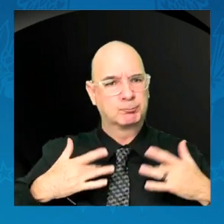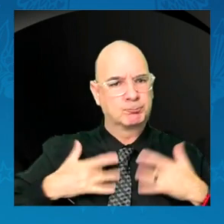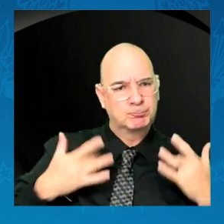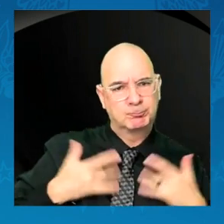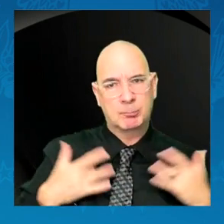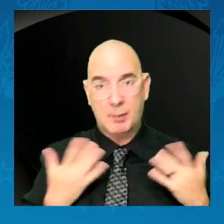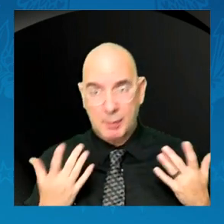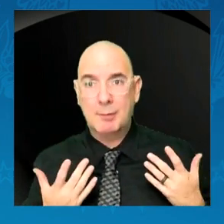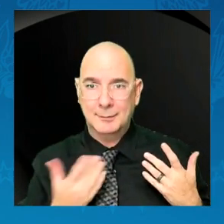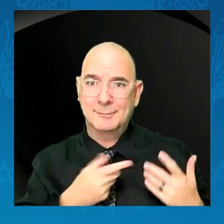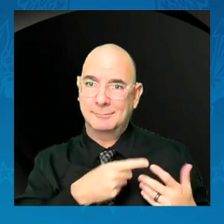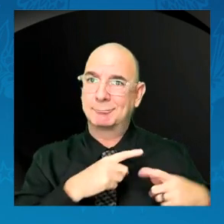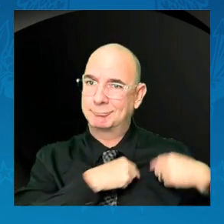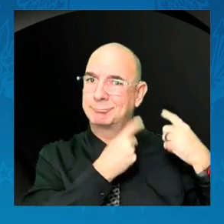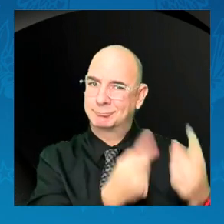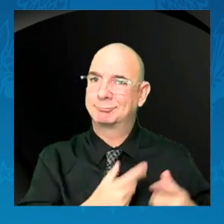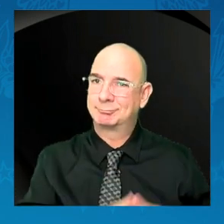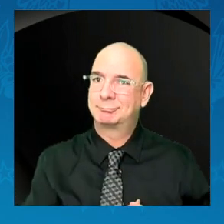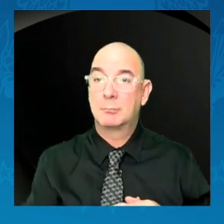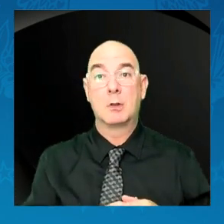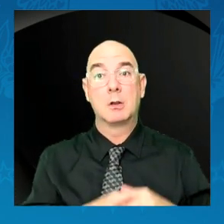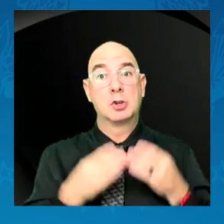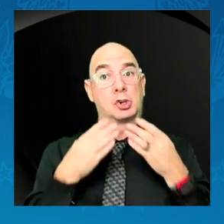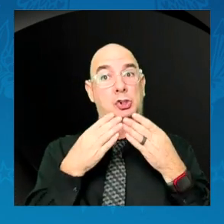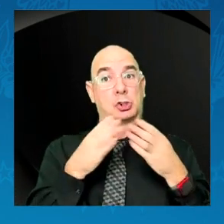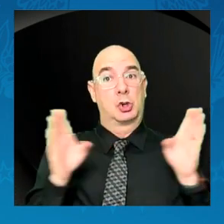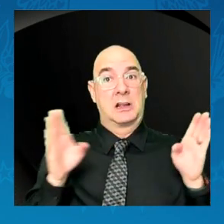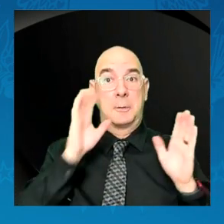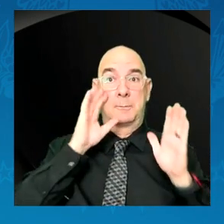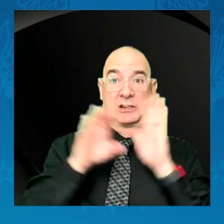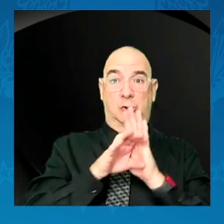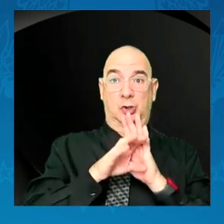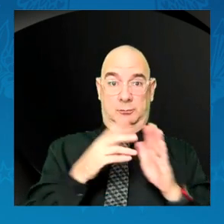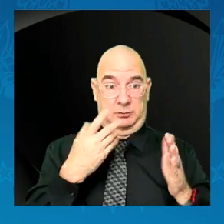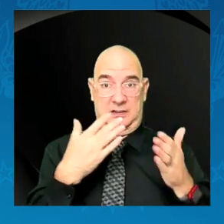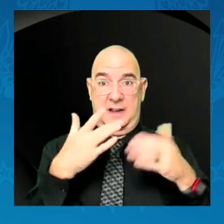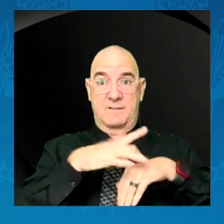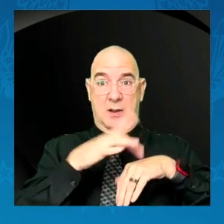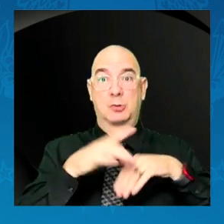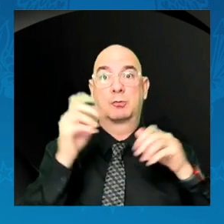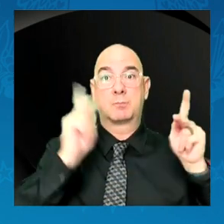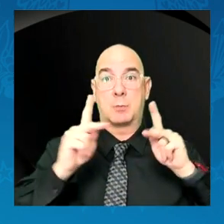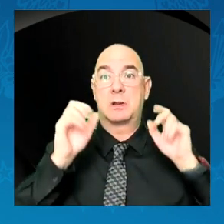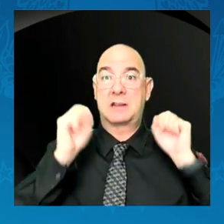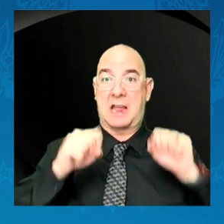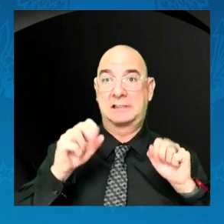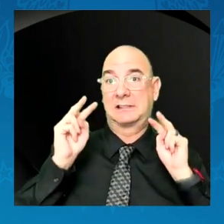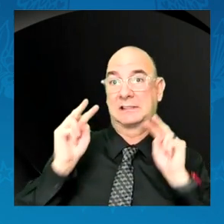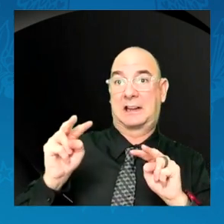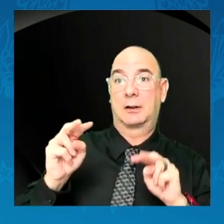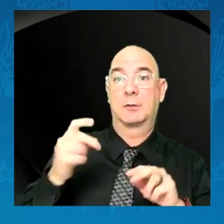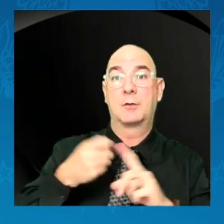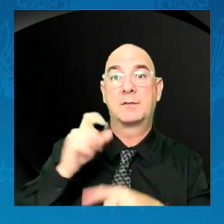In general, the images available to the public from the Landsat program are used widely in classrooms